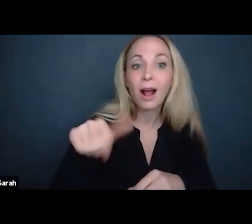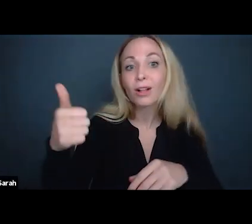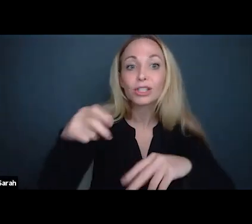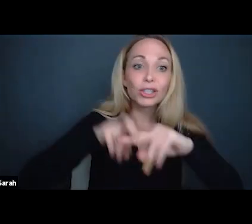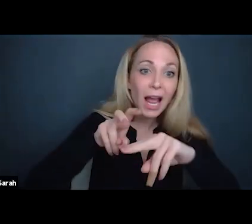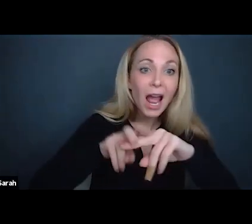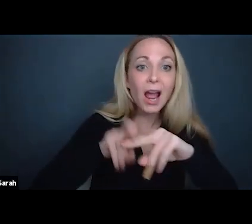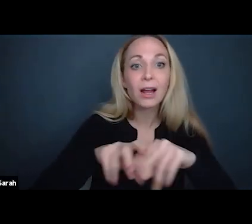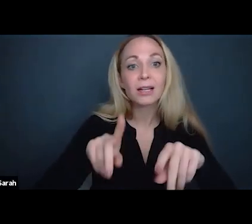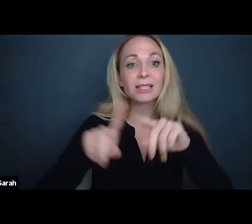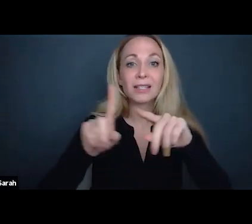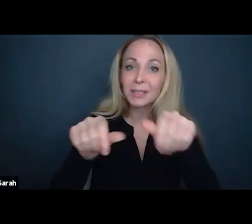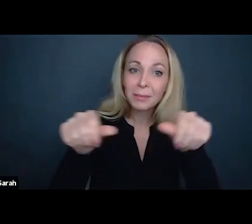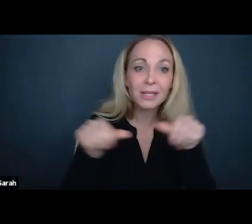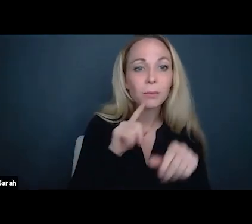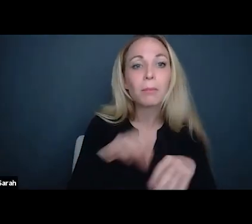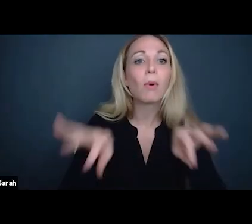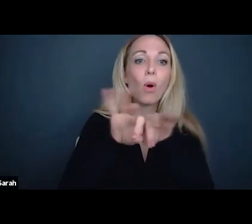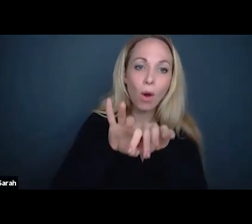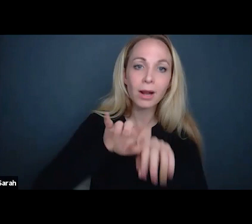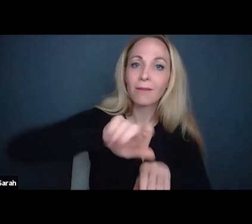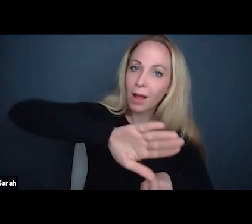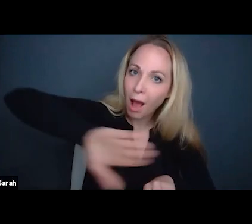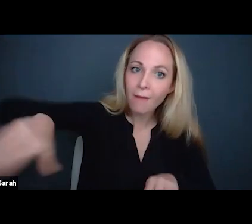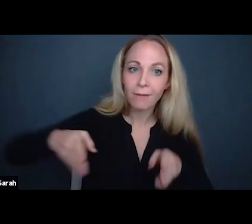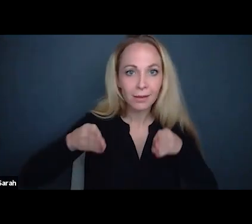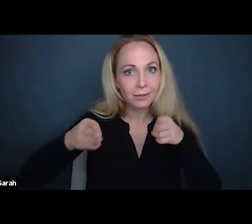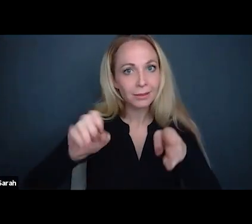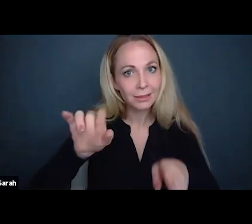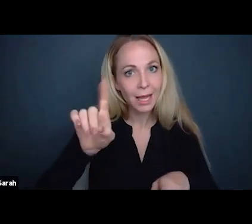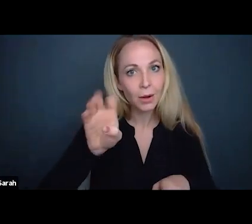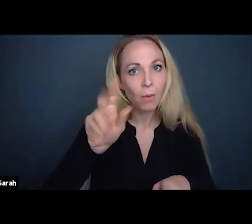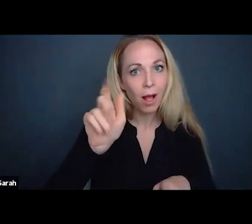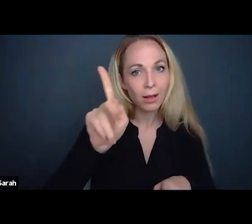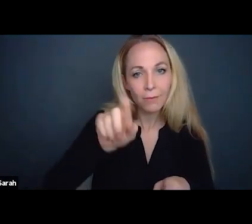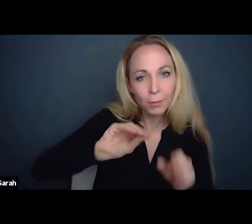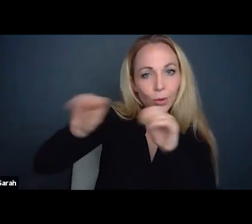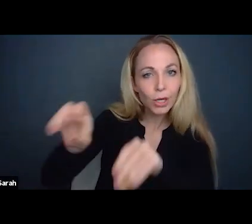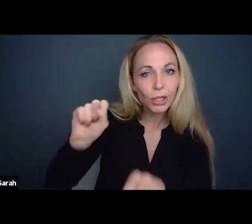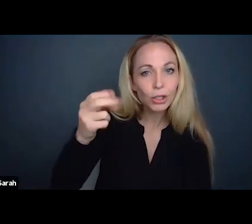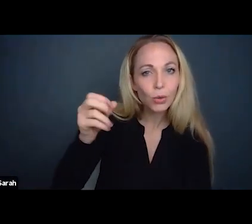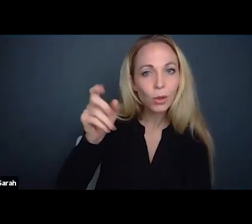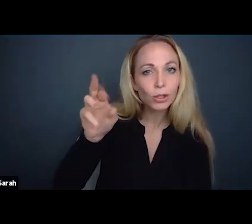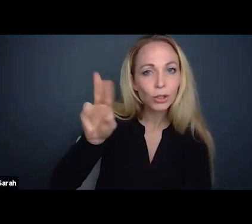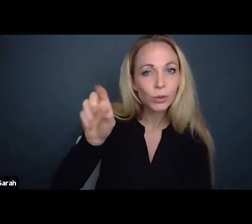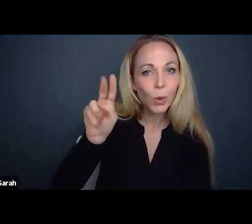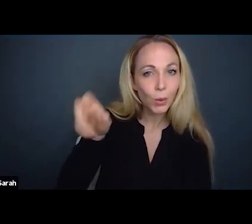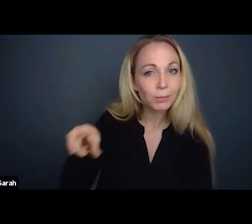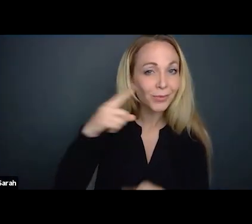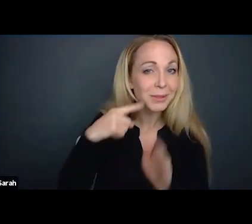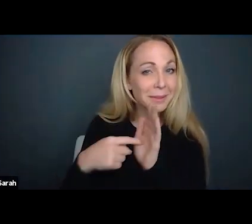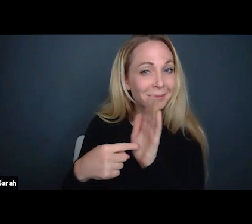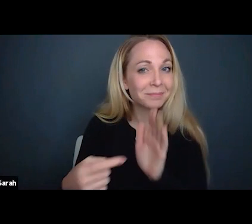So it's really important to set them off of the sidewalk, like in shoulder zones, for